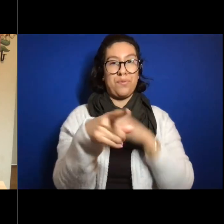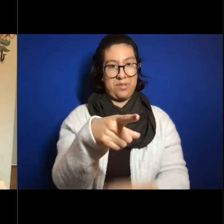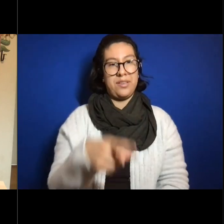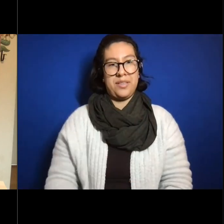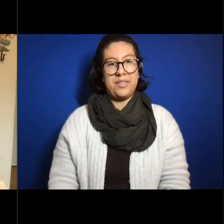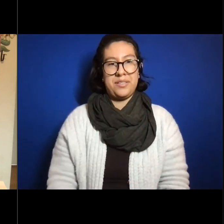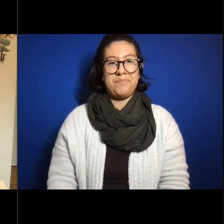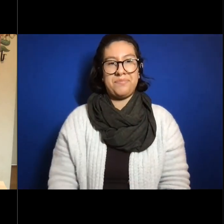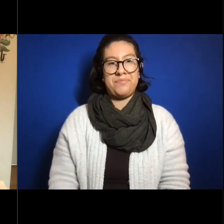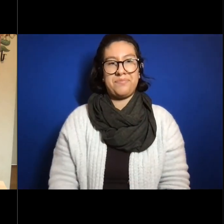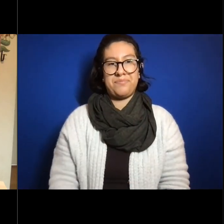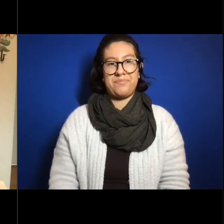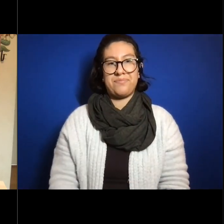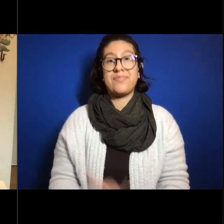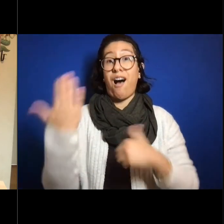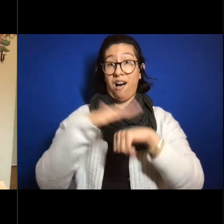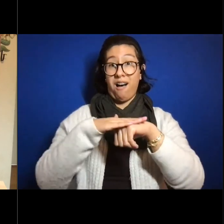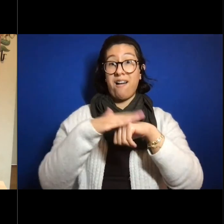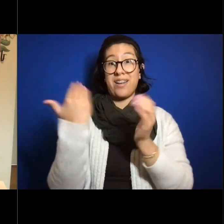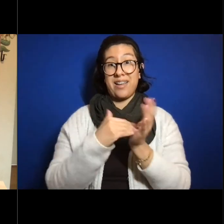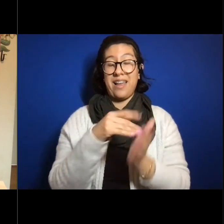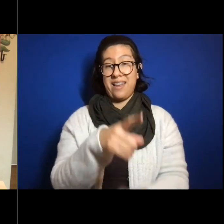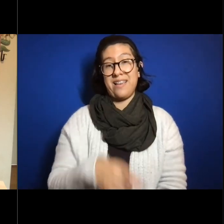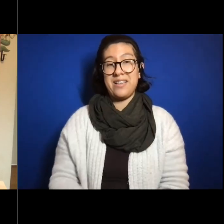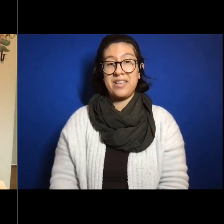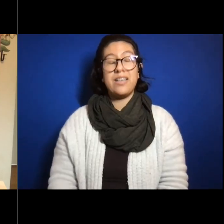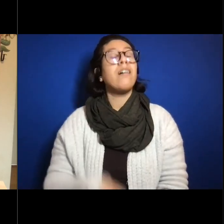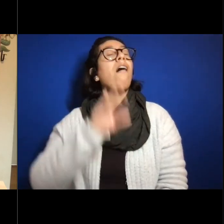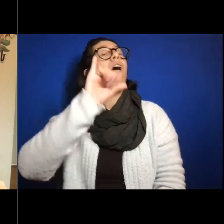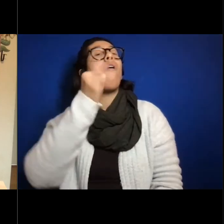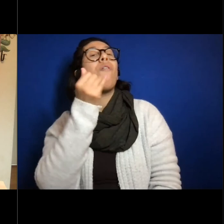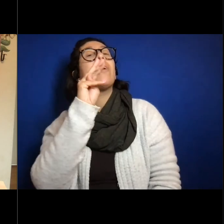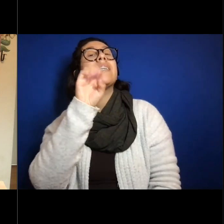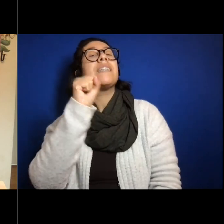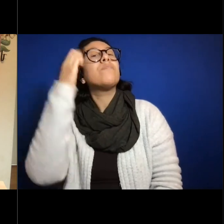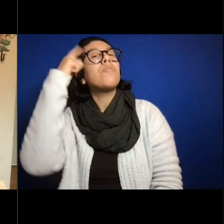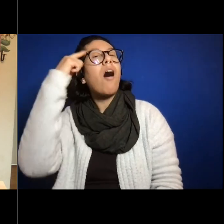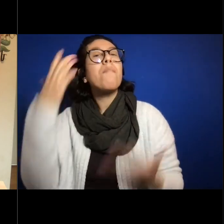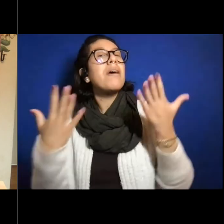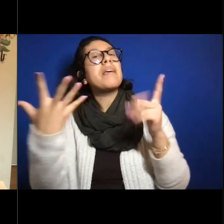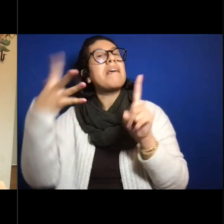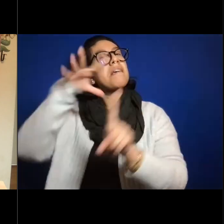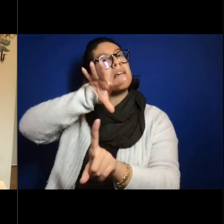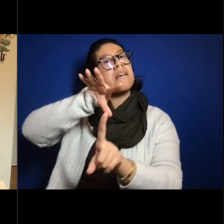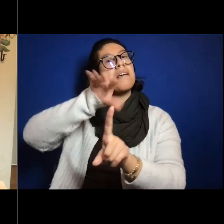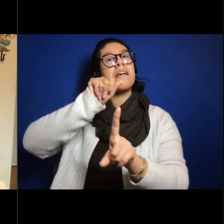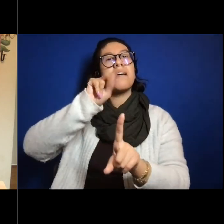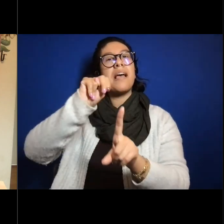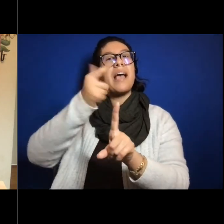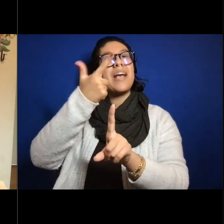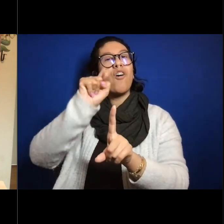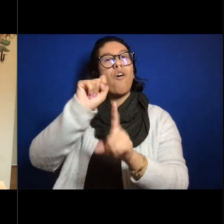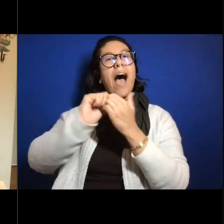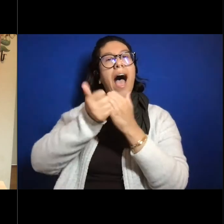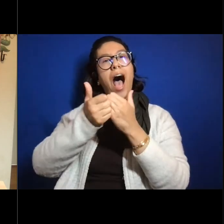and we'll turn our fan back on. [Grace] And James thought that maybe the angle James and Katia both thought that it might have something to do